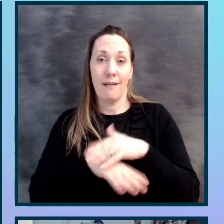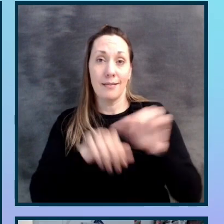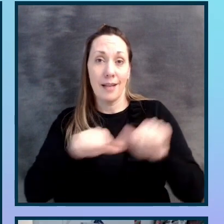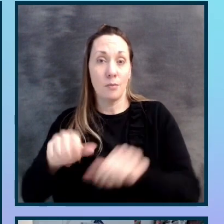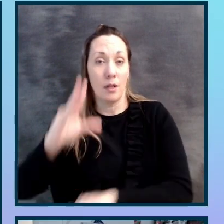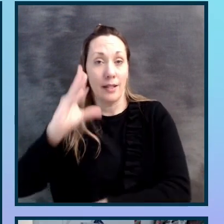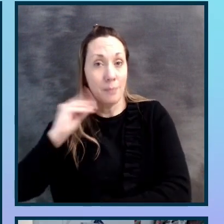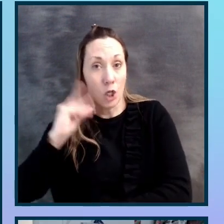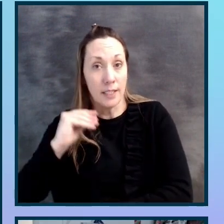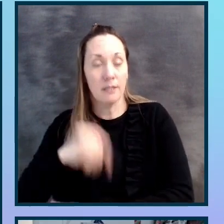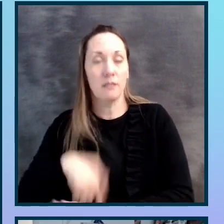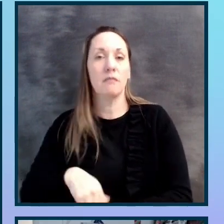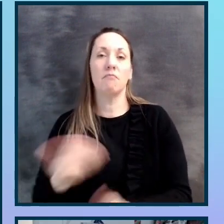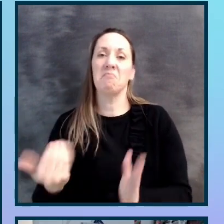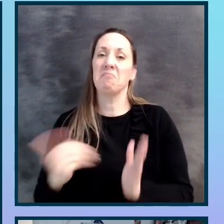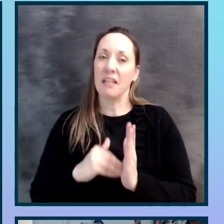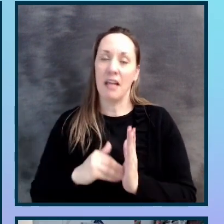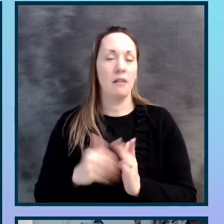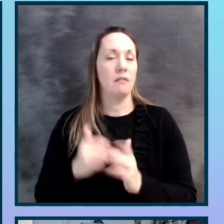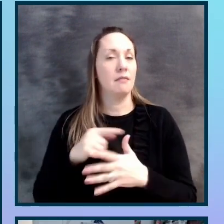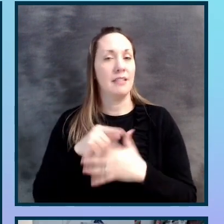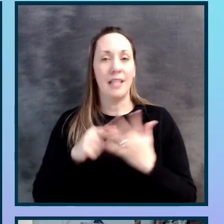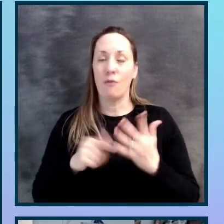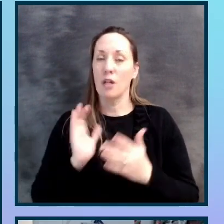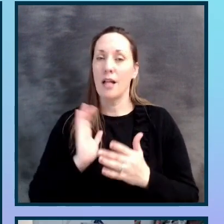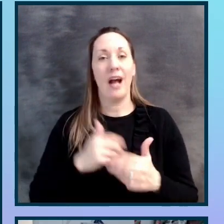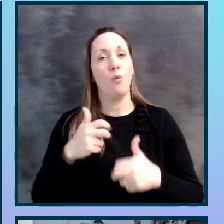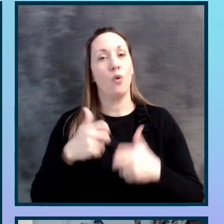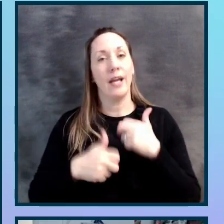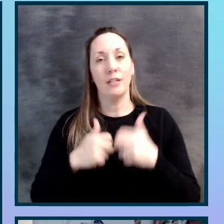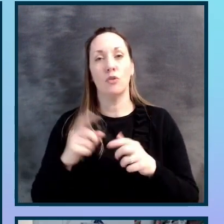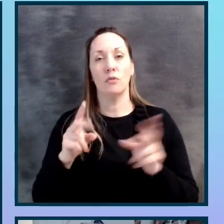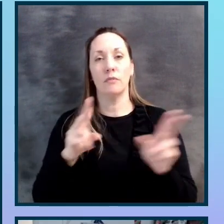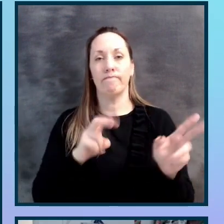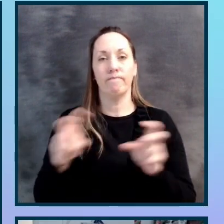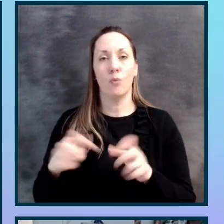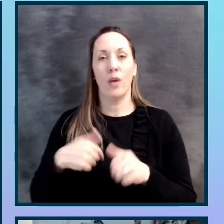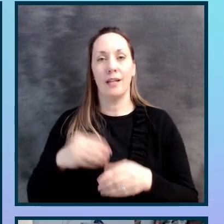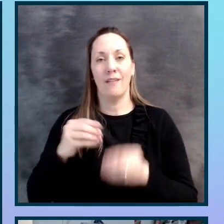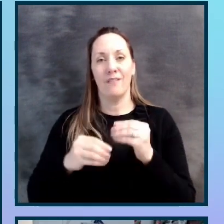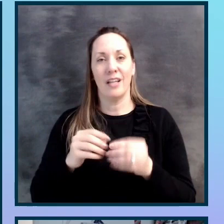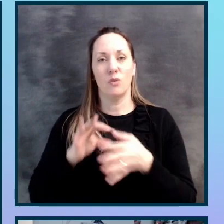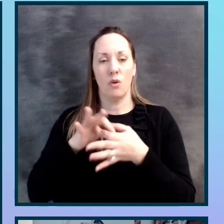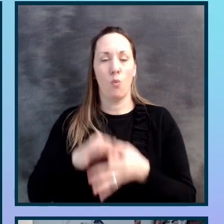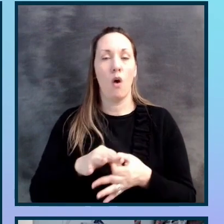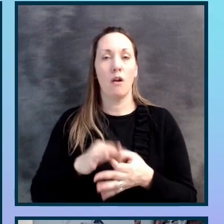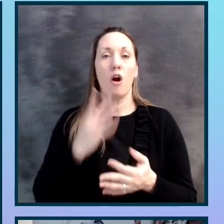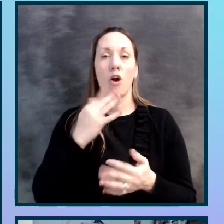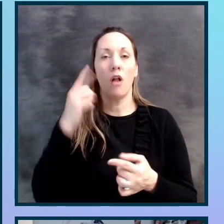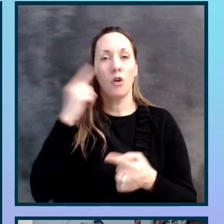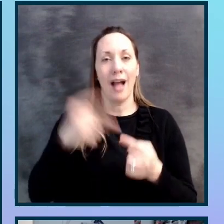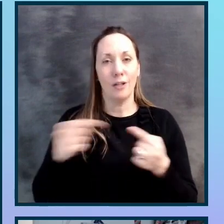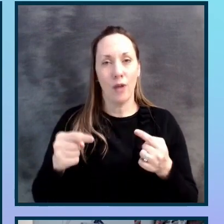And as I mentioned before, a number of the issues we needed to remediate from our audit were related to color contrast and font sizes.